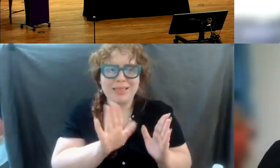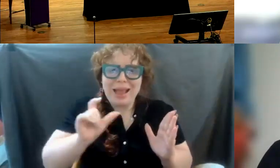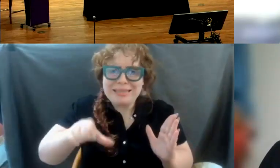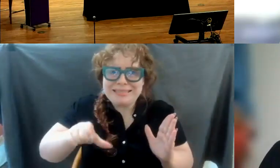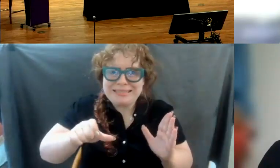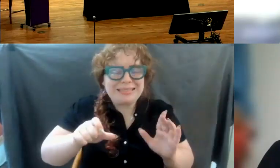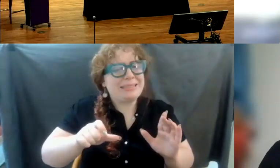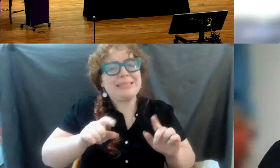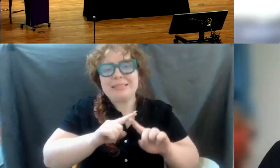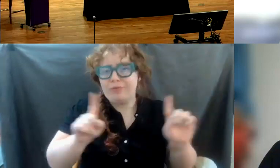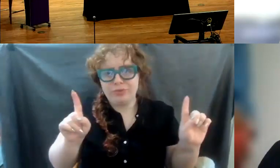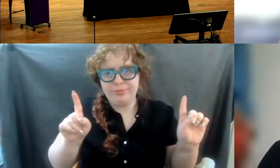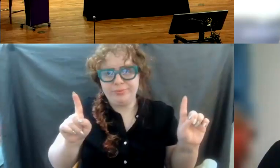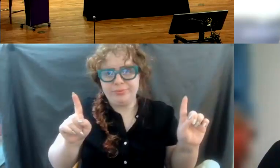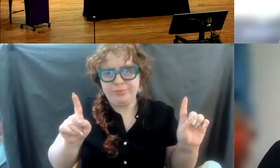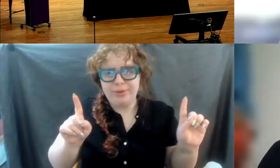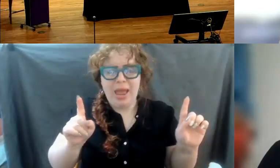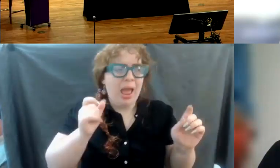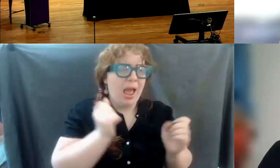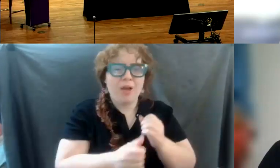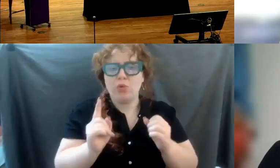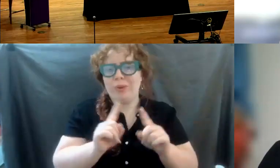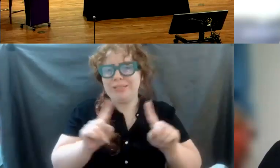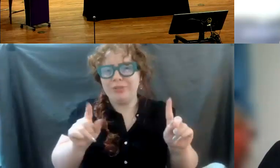And I think that the more we have conversations and develop better